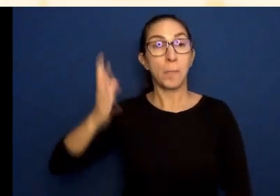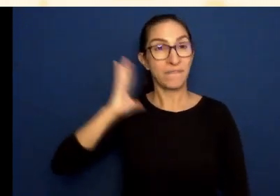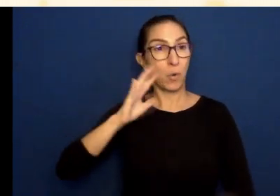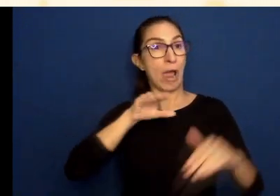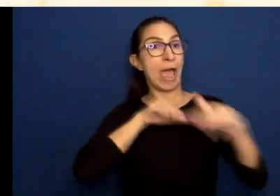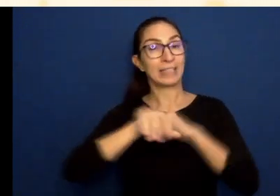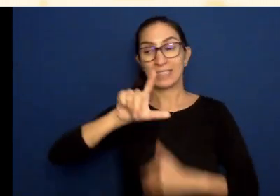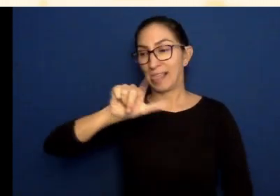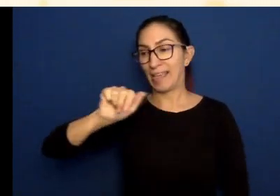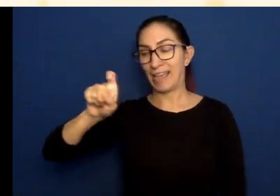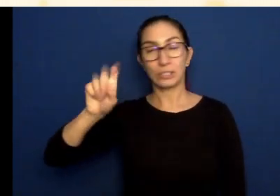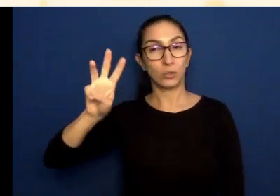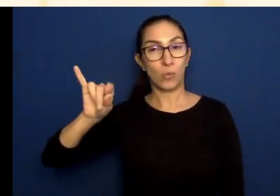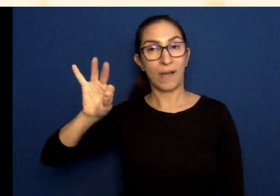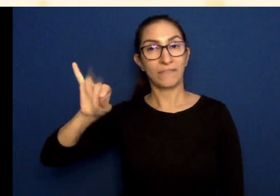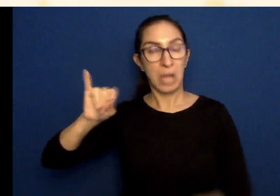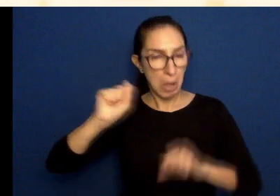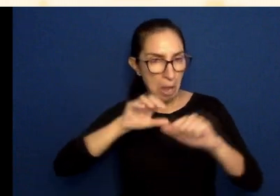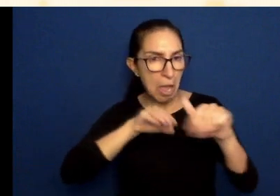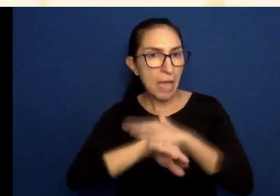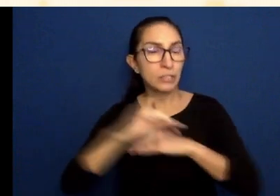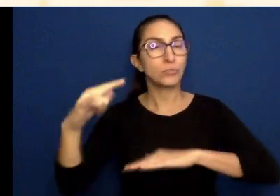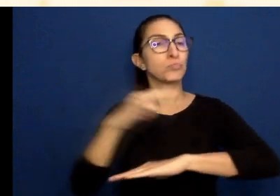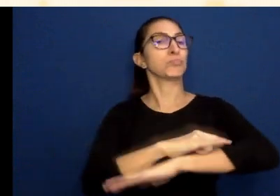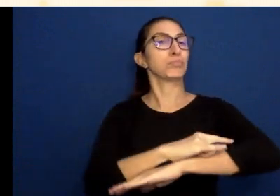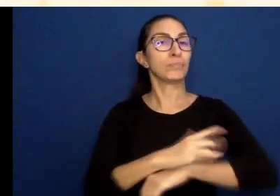when a flight would land. And the wonderful thing is that when you're sitting in the tarmac